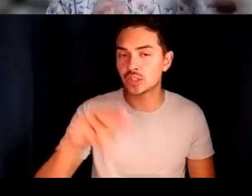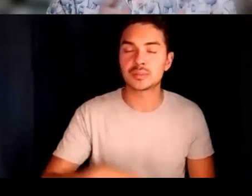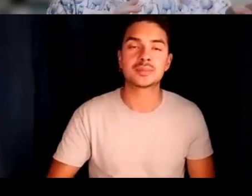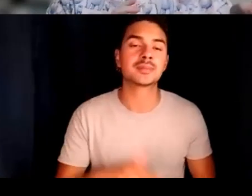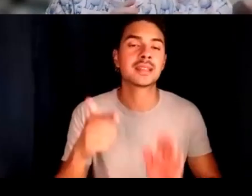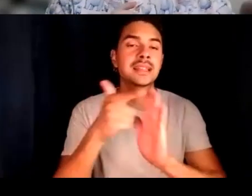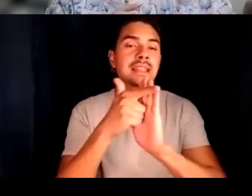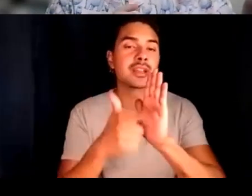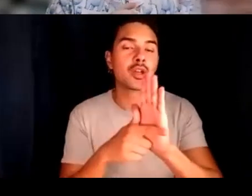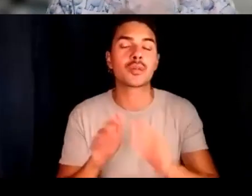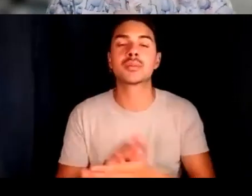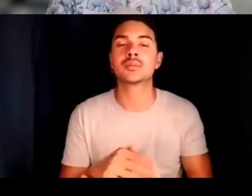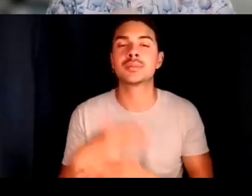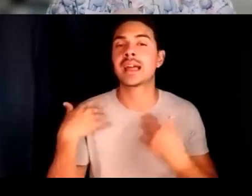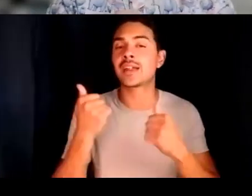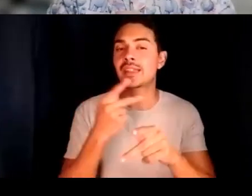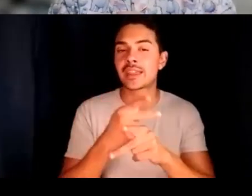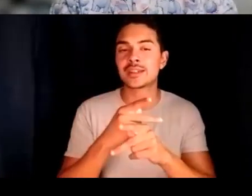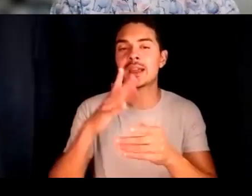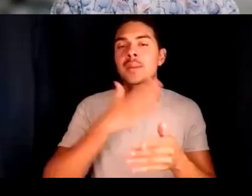feel free to also elaborate in the chat.